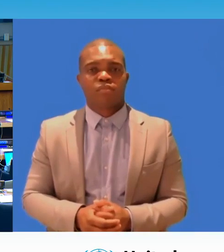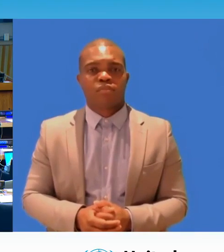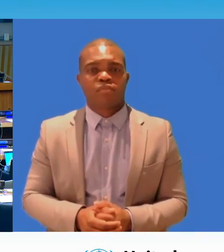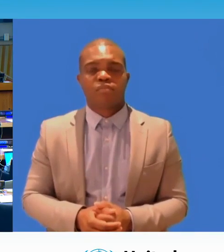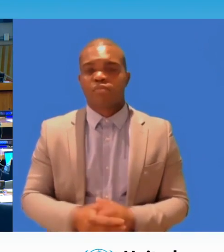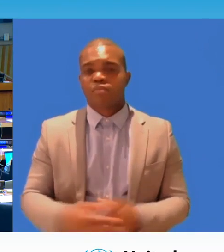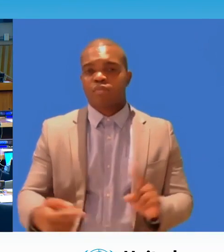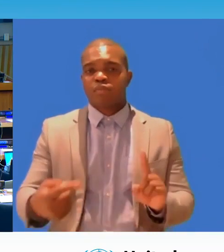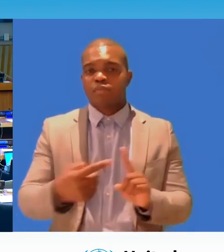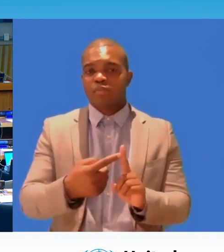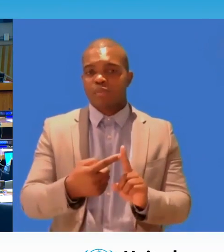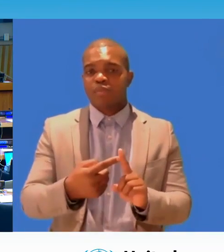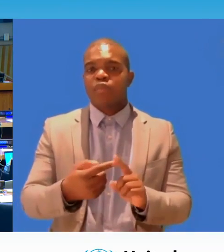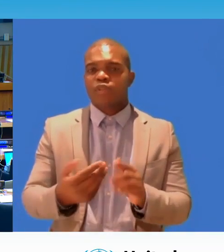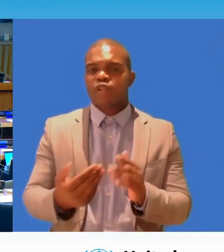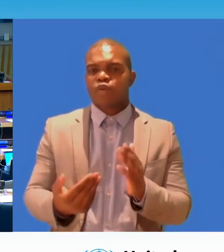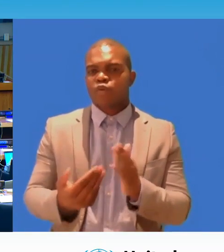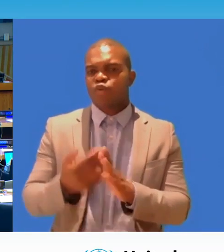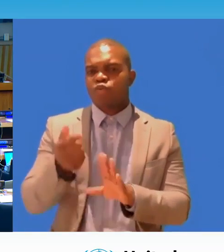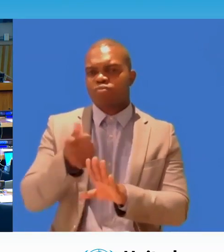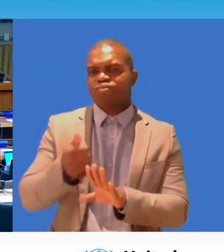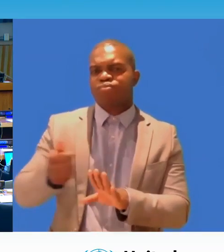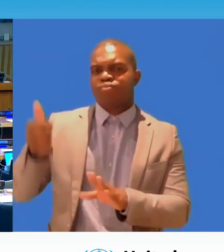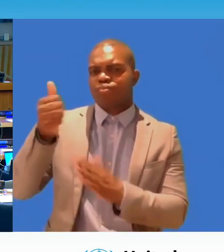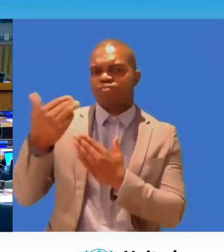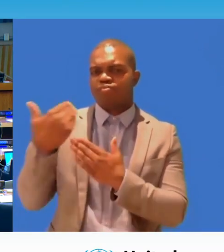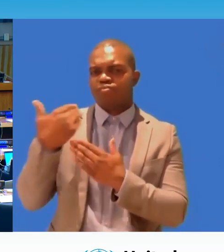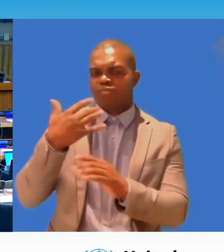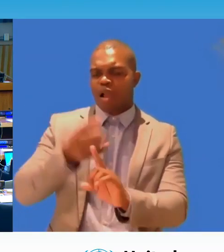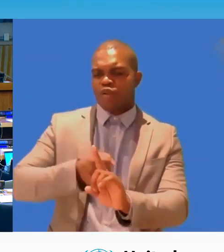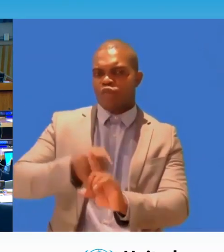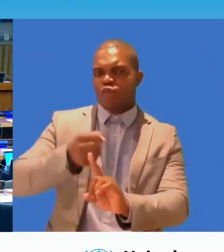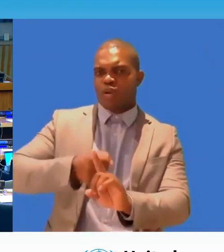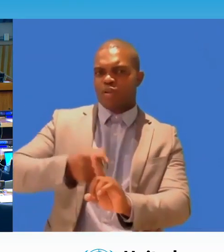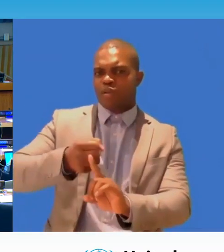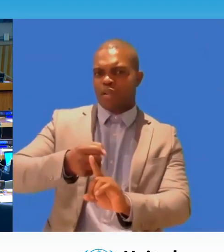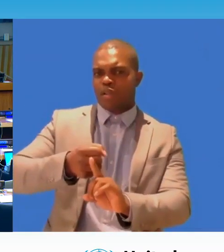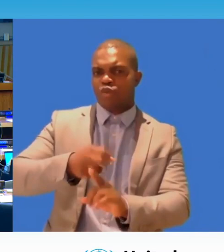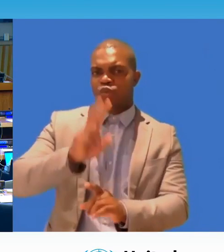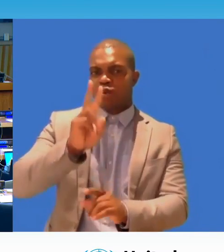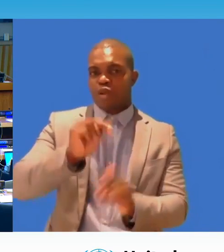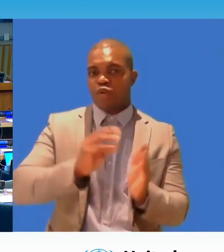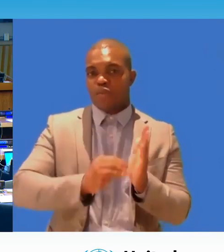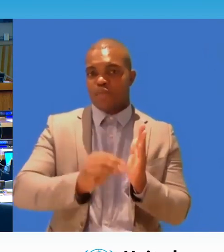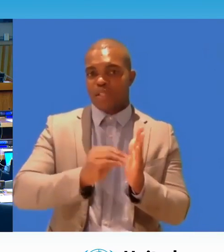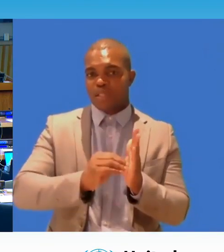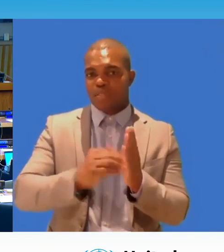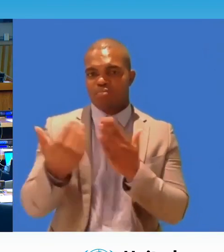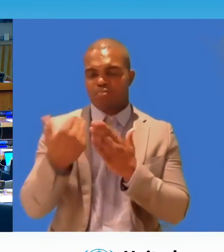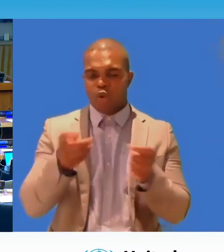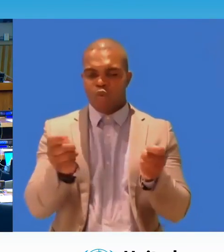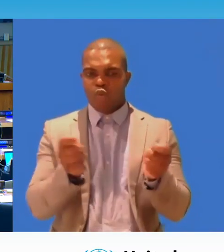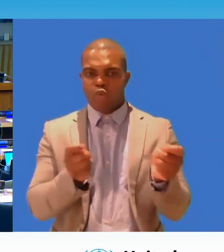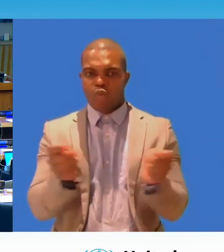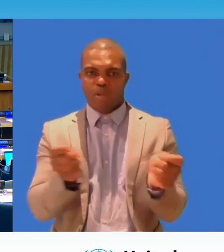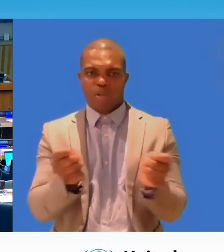for the coordination of humanitarian Affairs OA Mr John wilmouth office in Char officer in